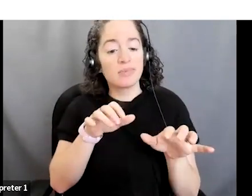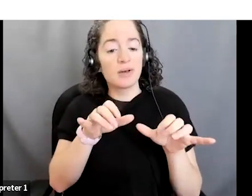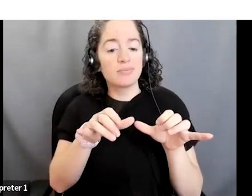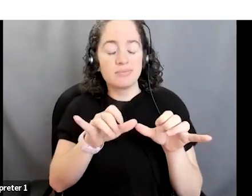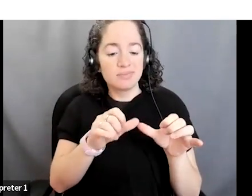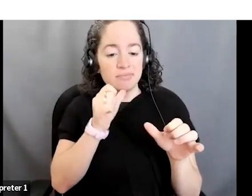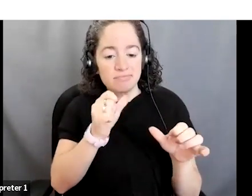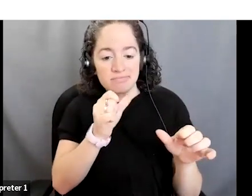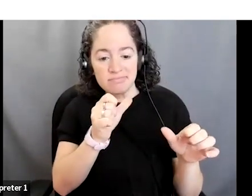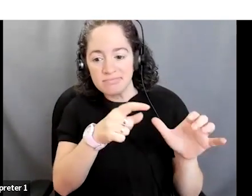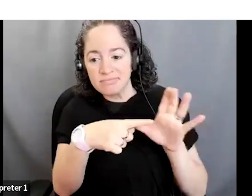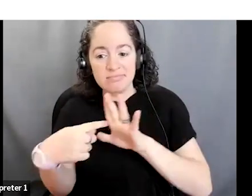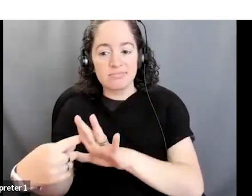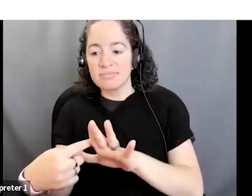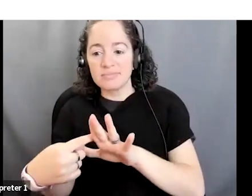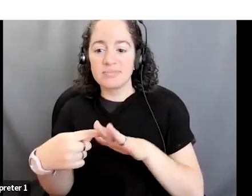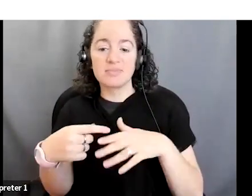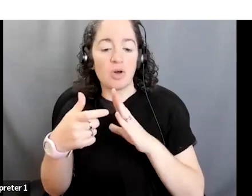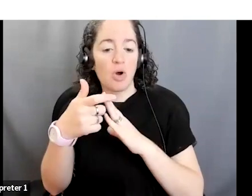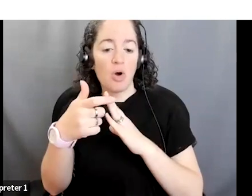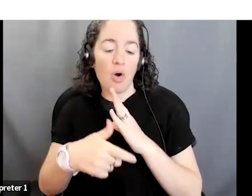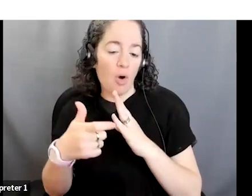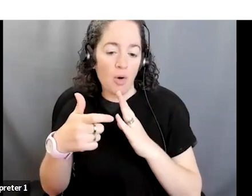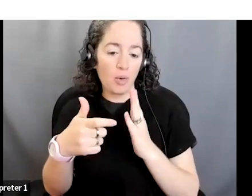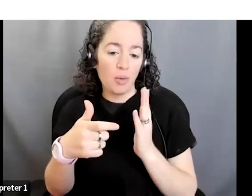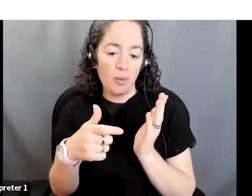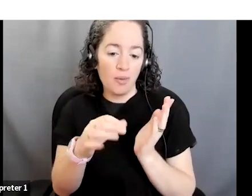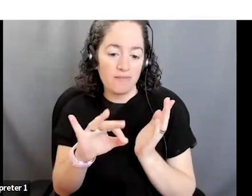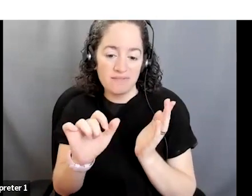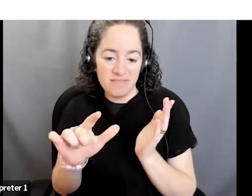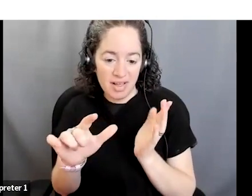There was no autofill set up for the autocomplete attribute,